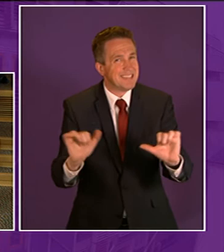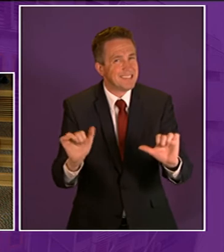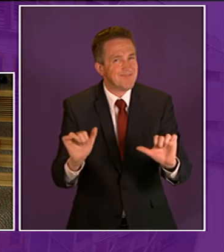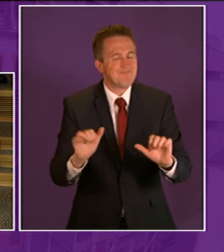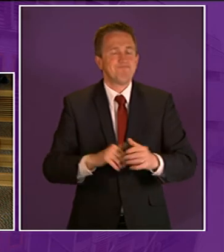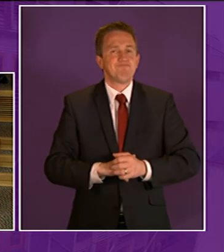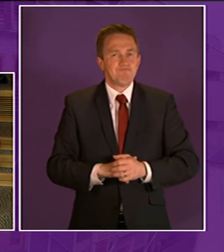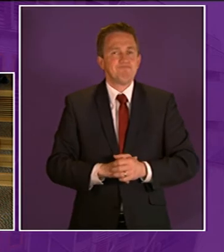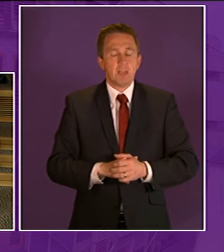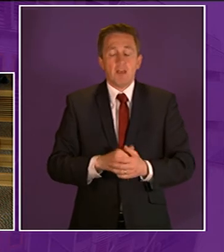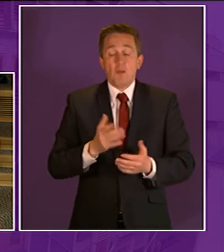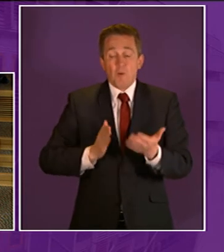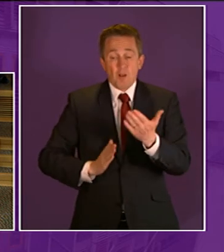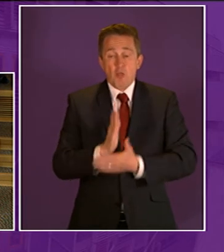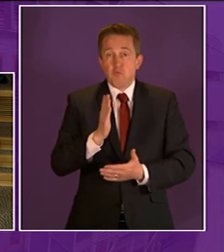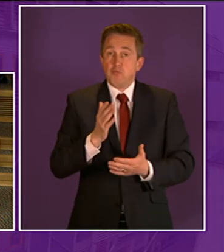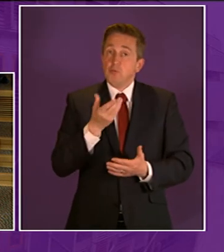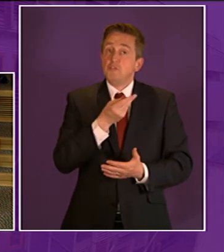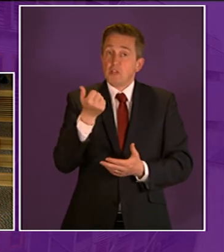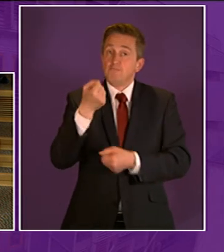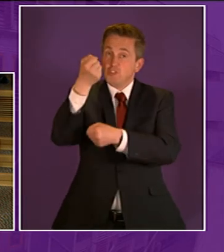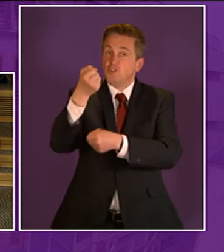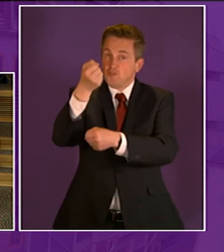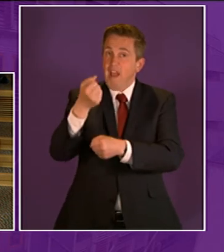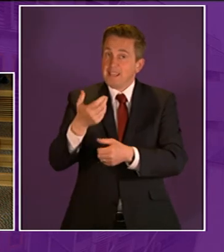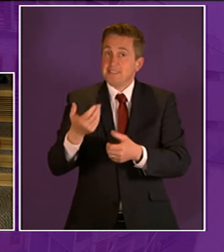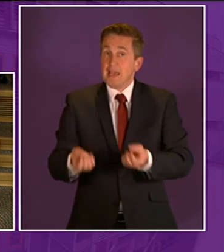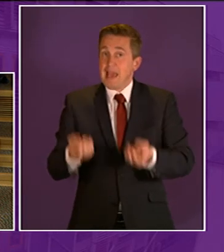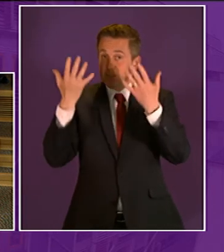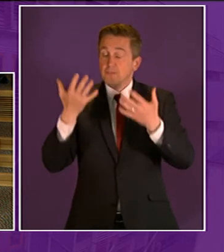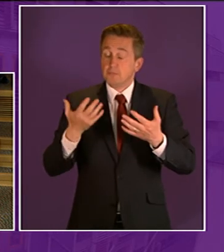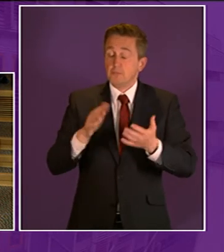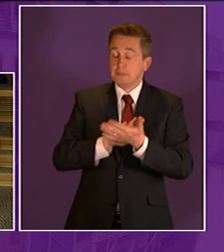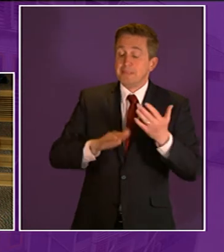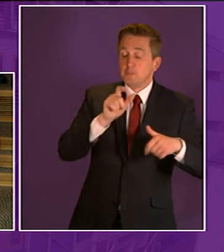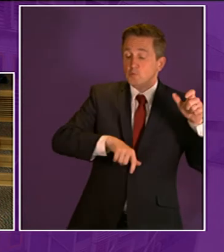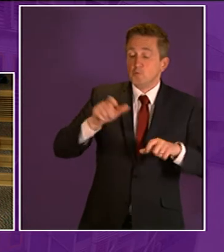We remain in the middle of a period of strike action that is having an impact on students.